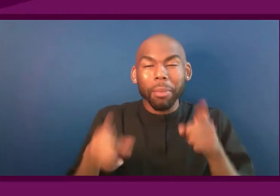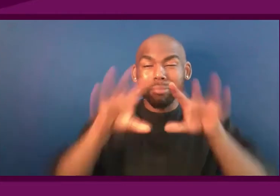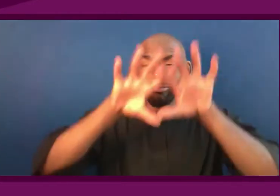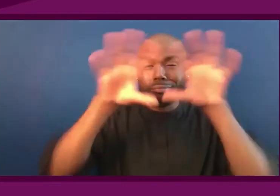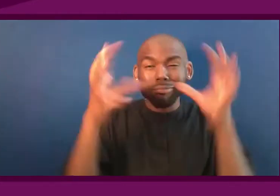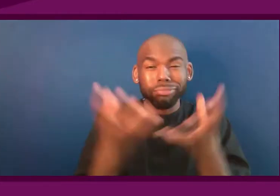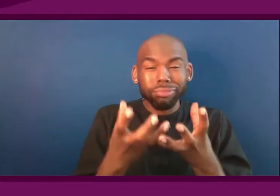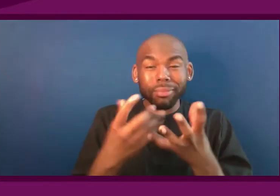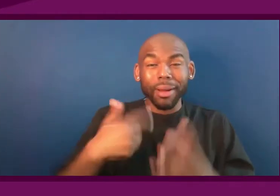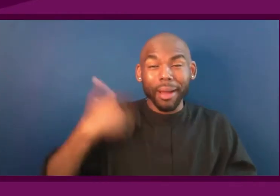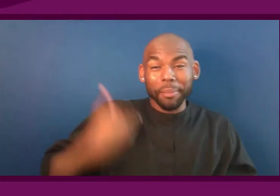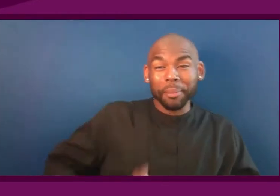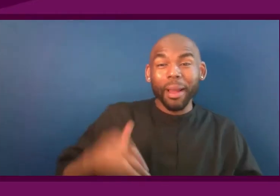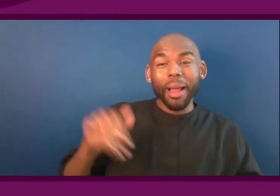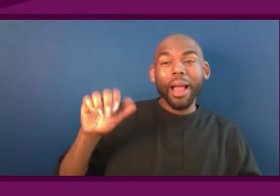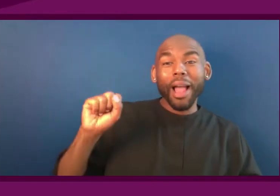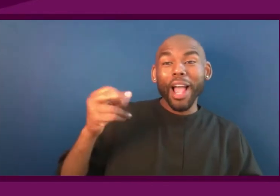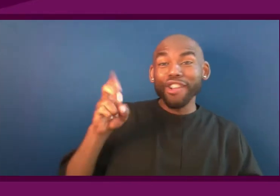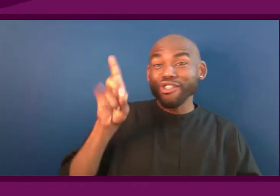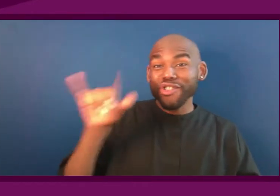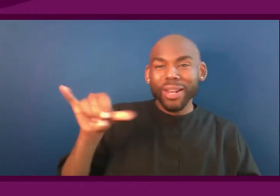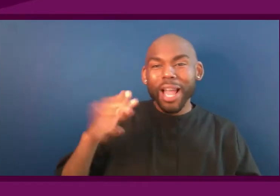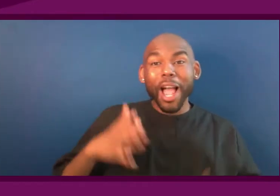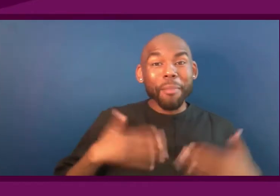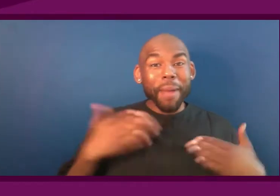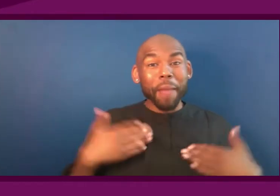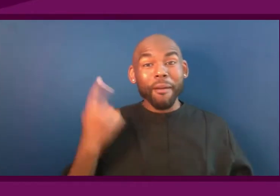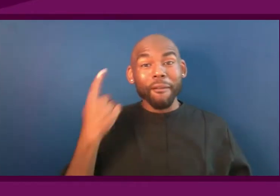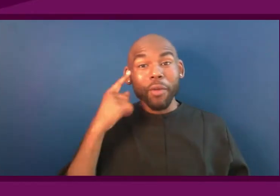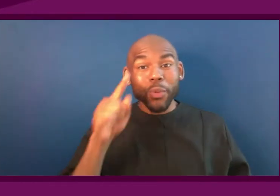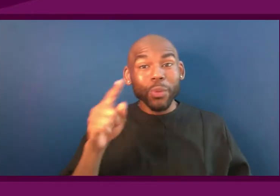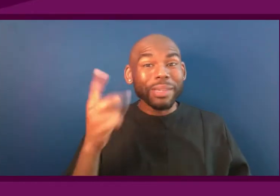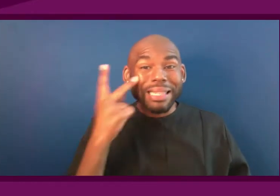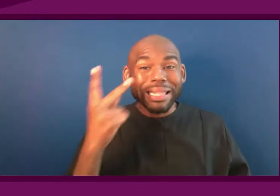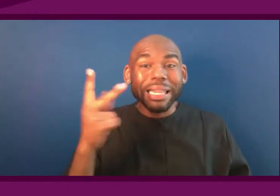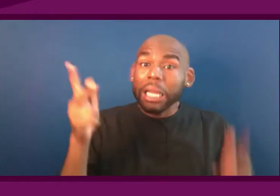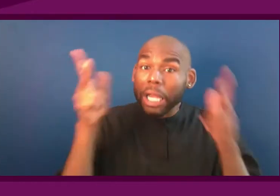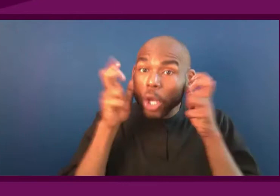influencer and internationally recognized keynote speaker. She's an author, branding